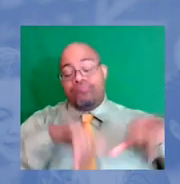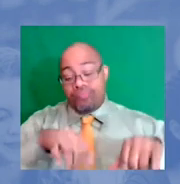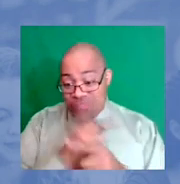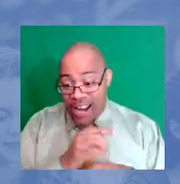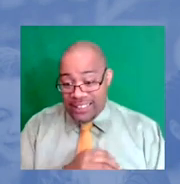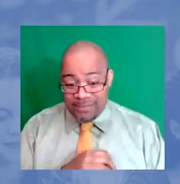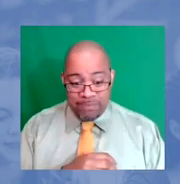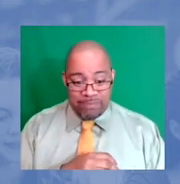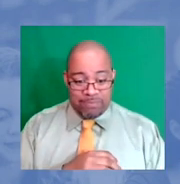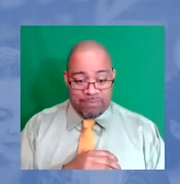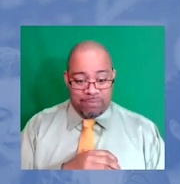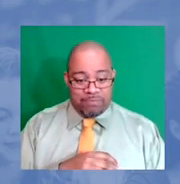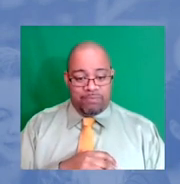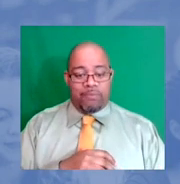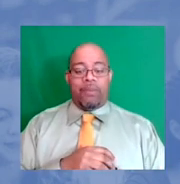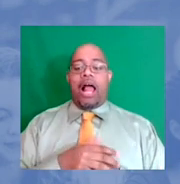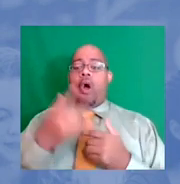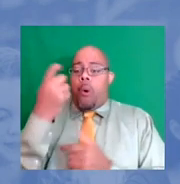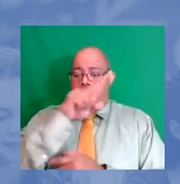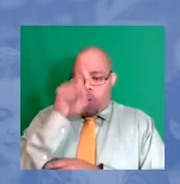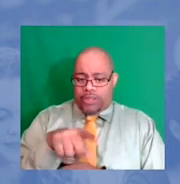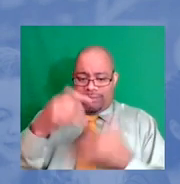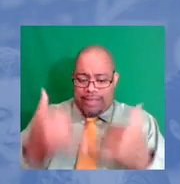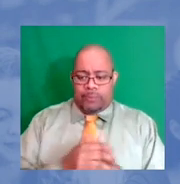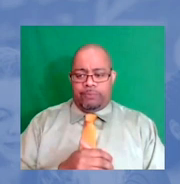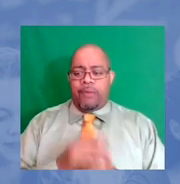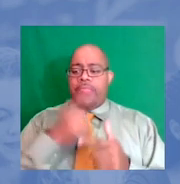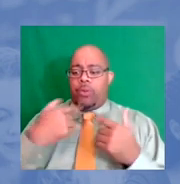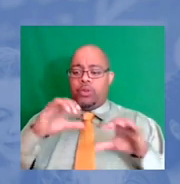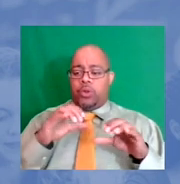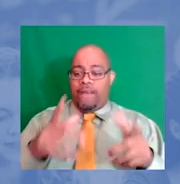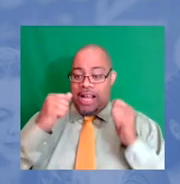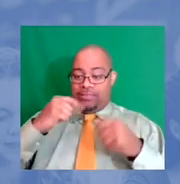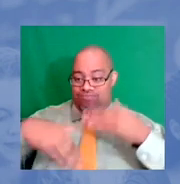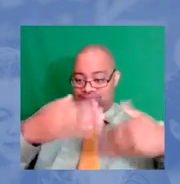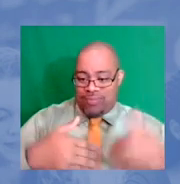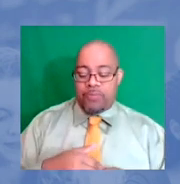LET ME GIVE ONE MORE QUESTION HERE. THE PANDEMIC I'M GOING TO ASK ALEJANDRO AND